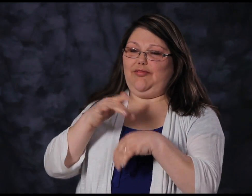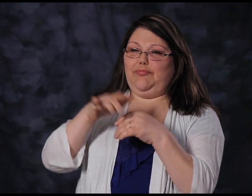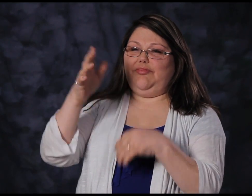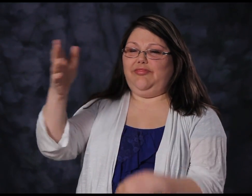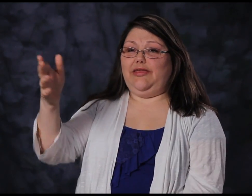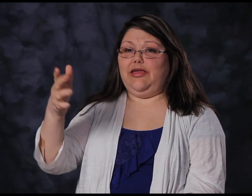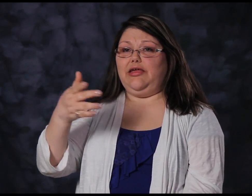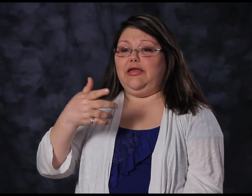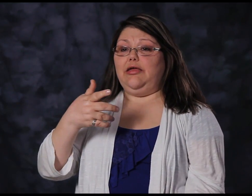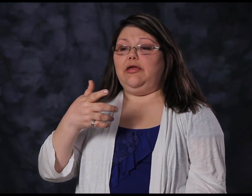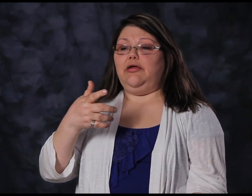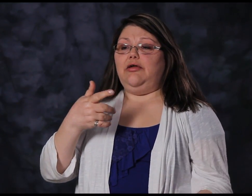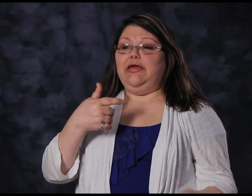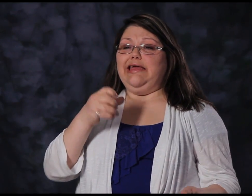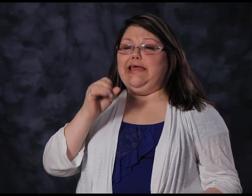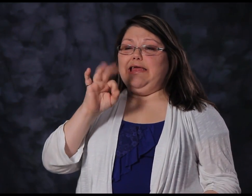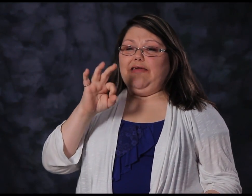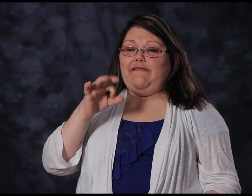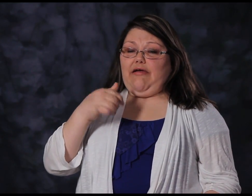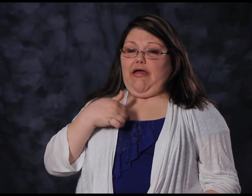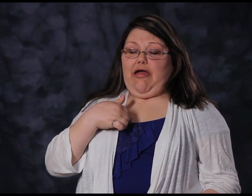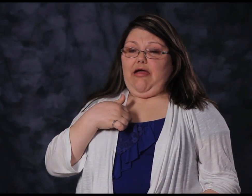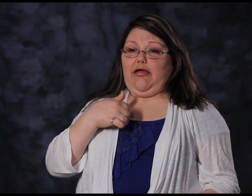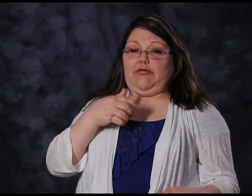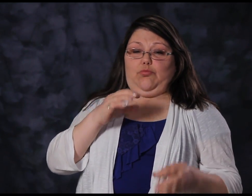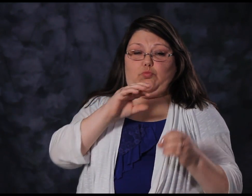There are resources available.